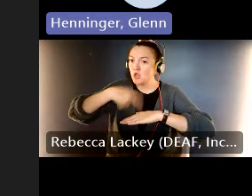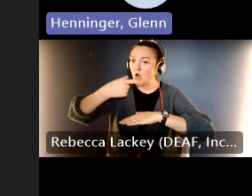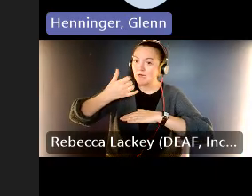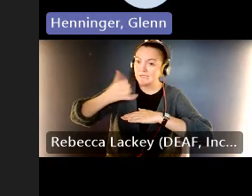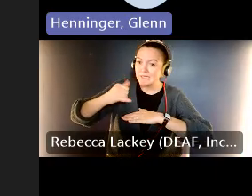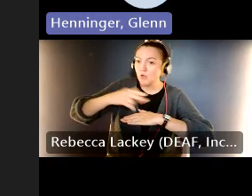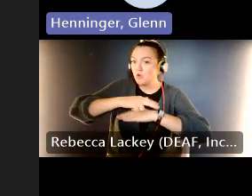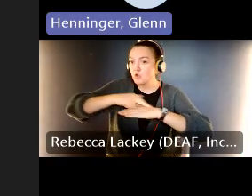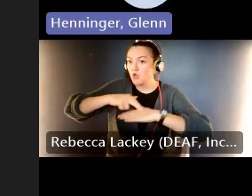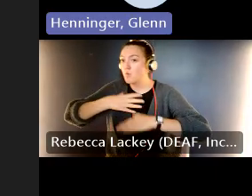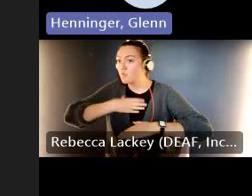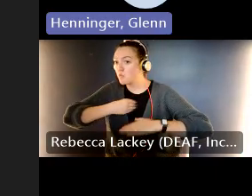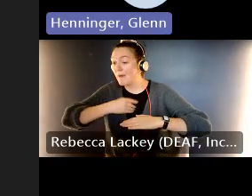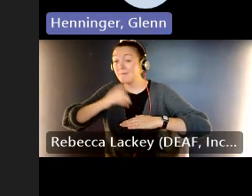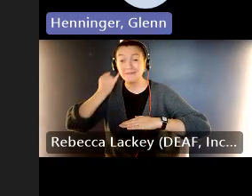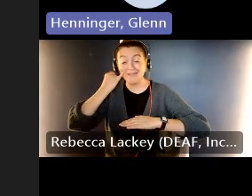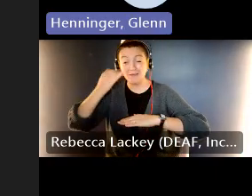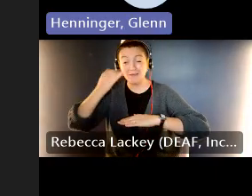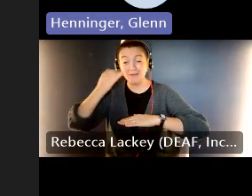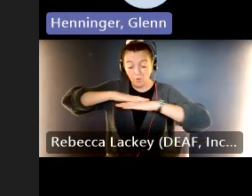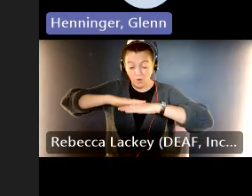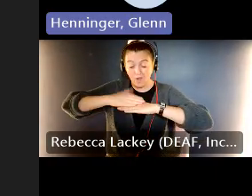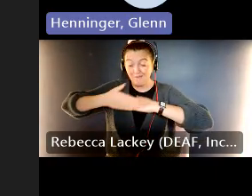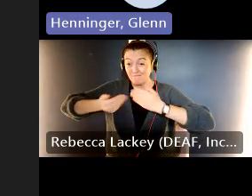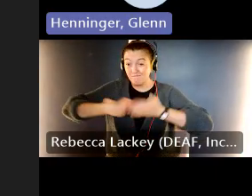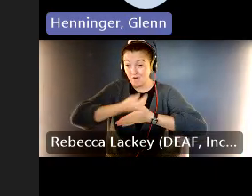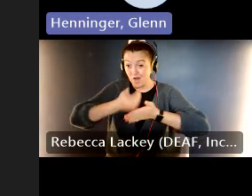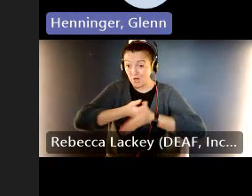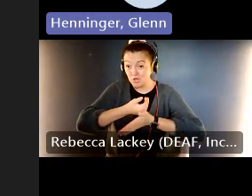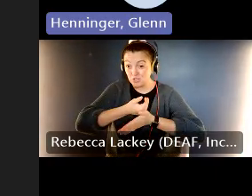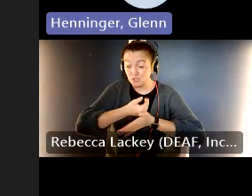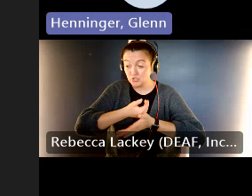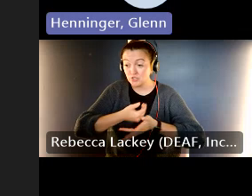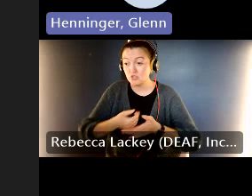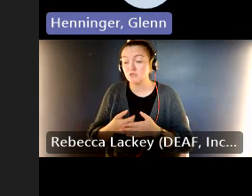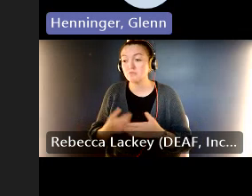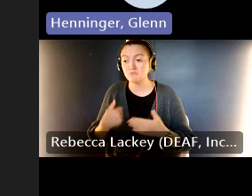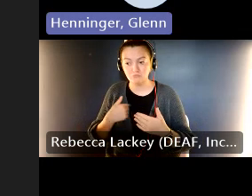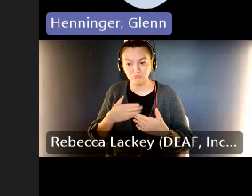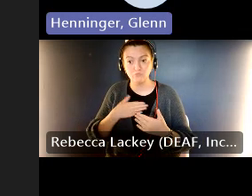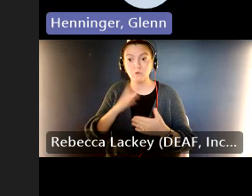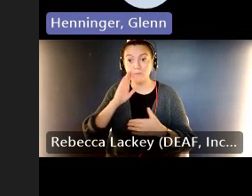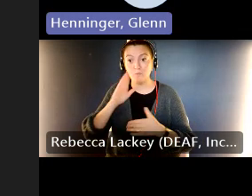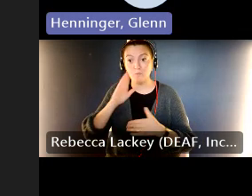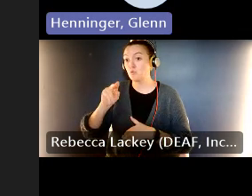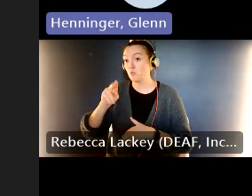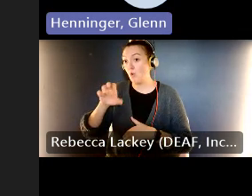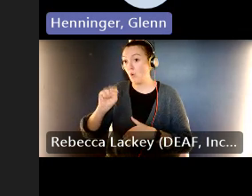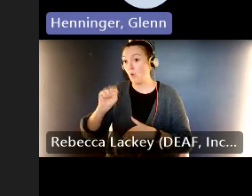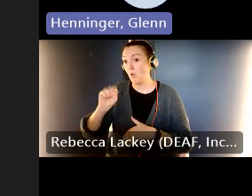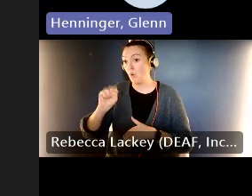But when we have to refresh that striping, we put out cones to try and let the paint dry.